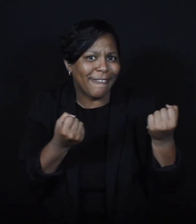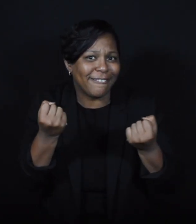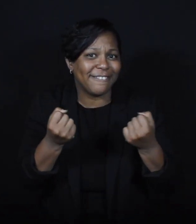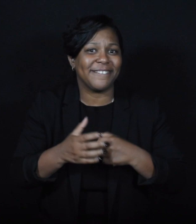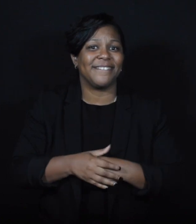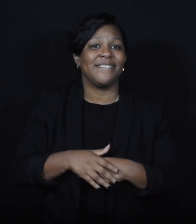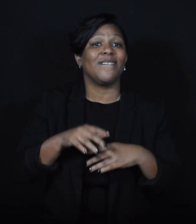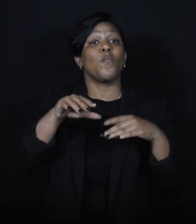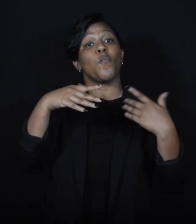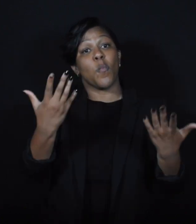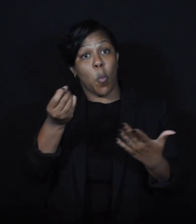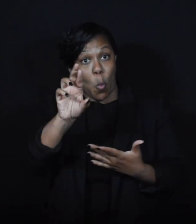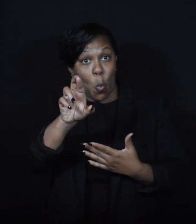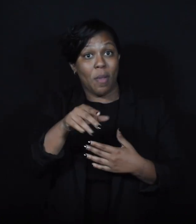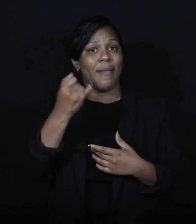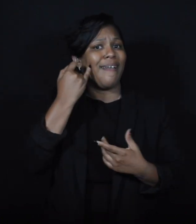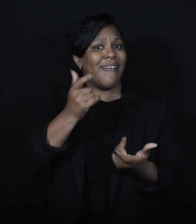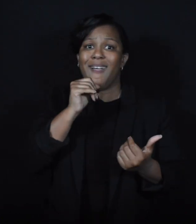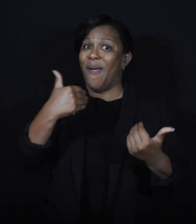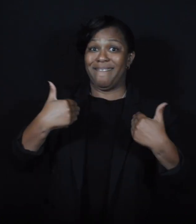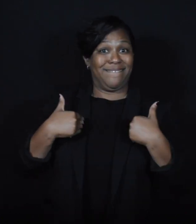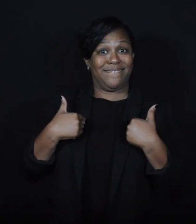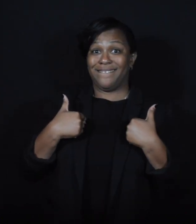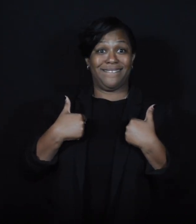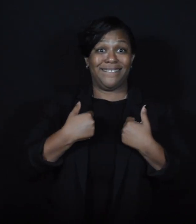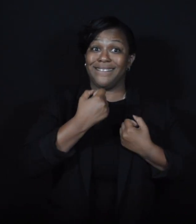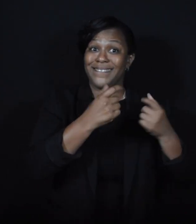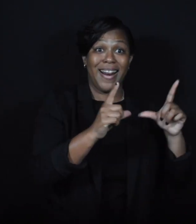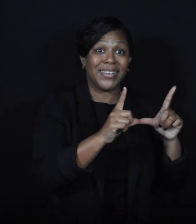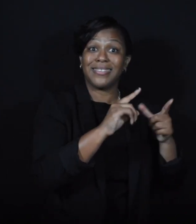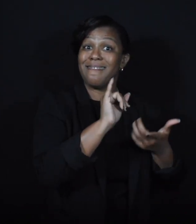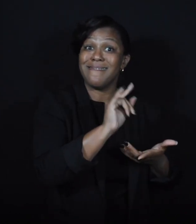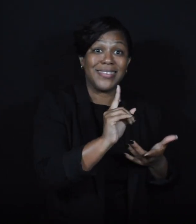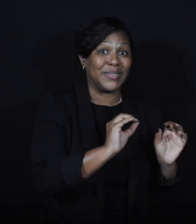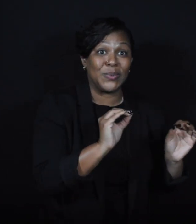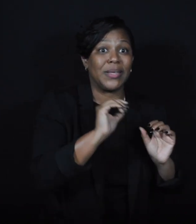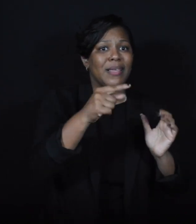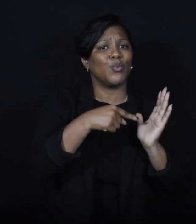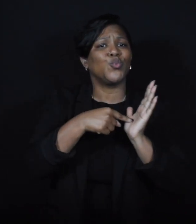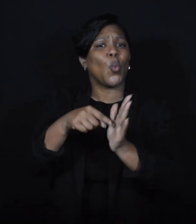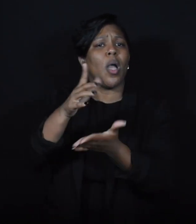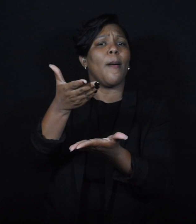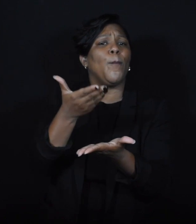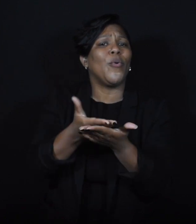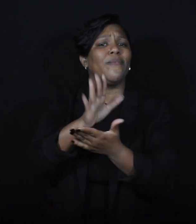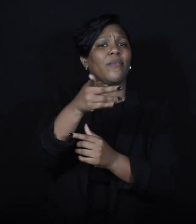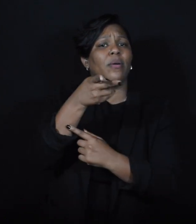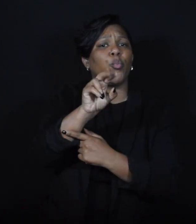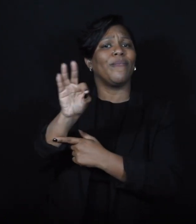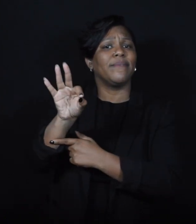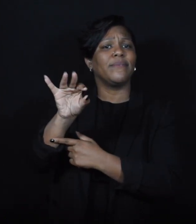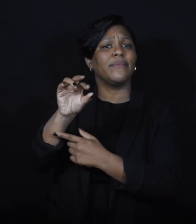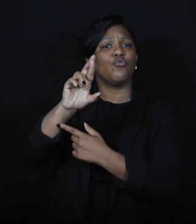or if you do not have them after applying for an ID, you can show your receipt as proof.